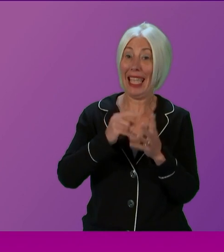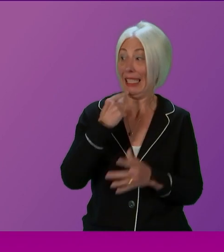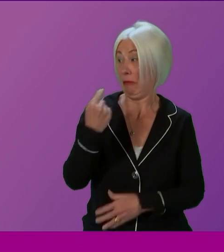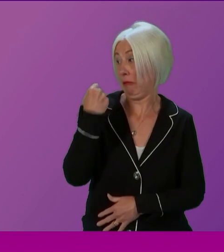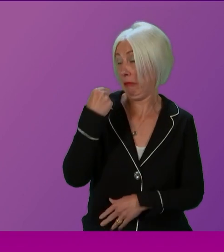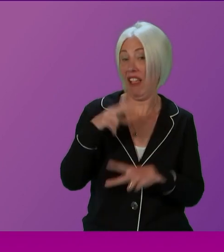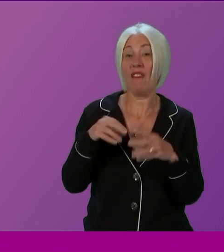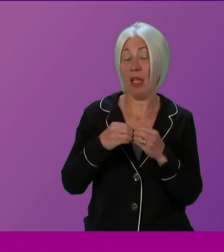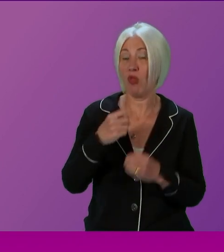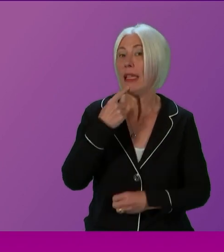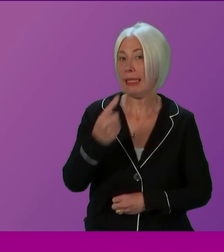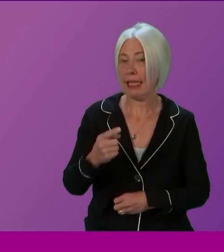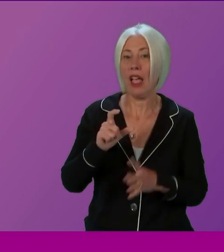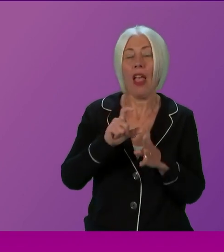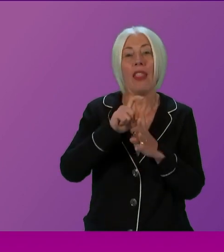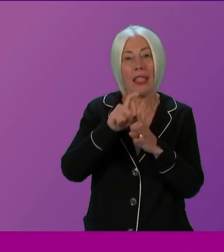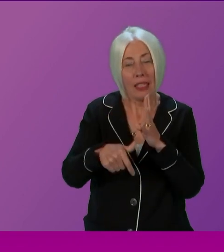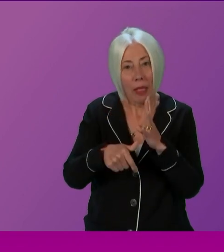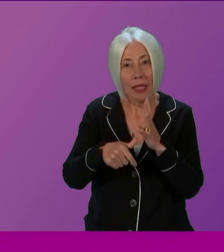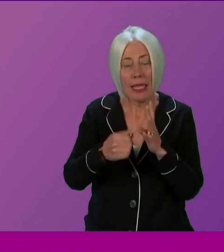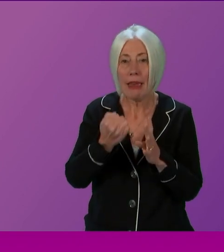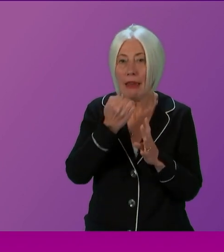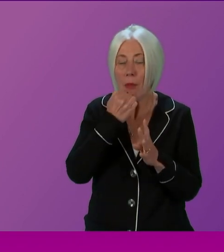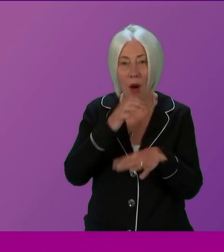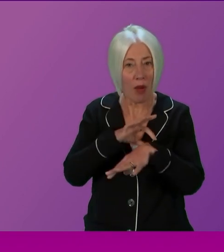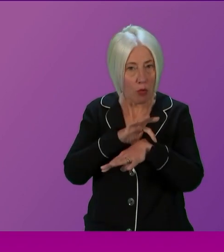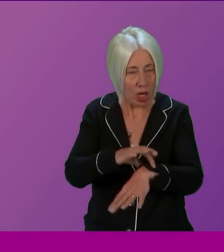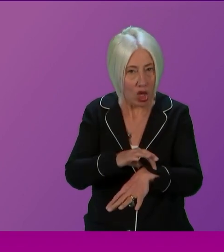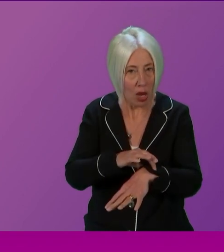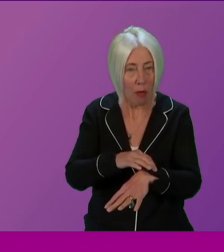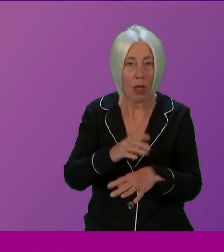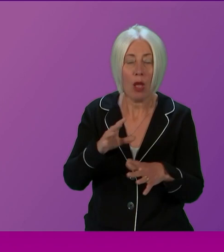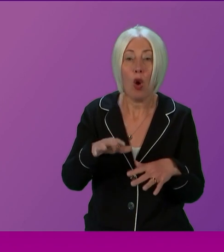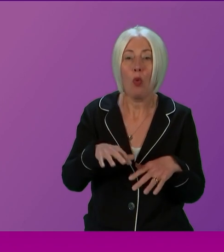report that the disability rate for modern apprenticeship starts by the end of quarter